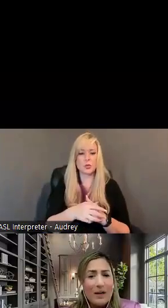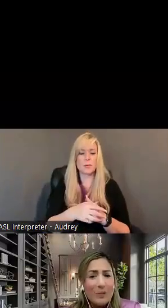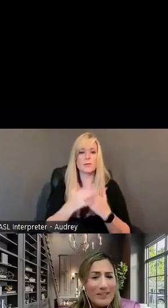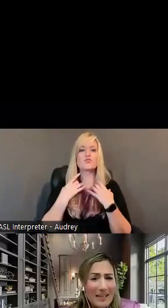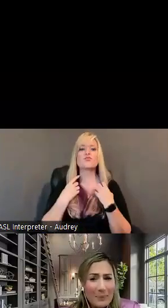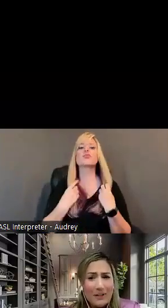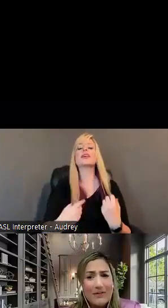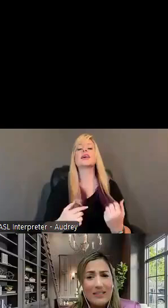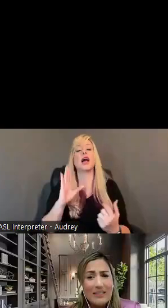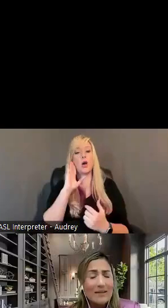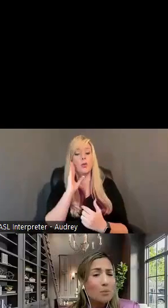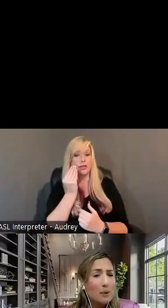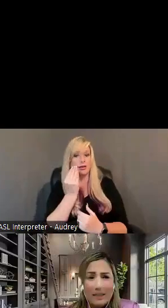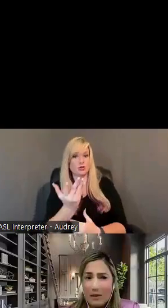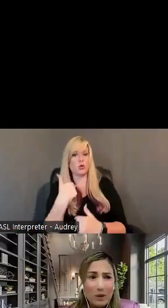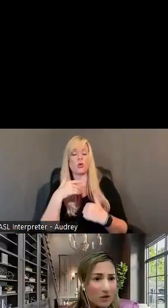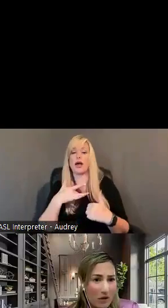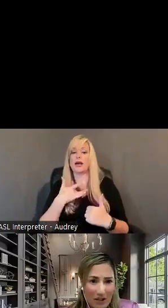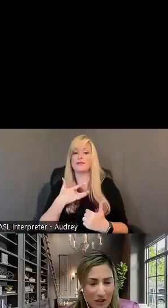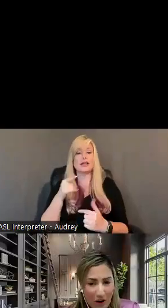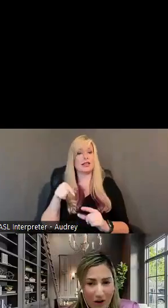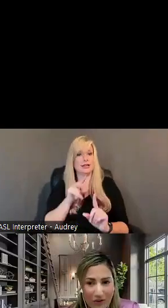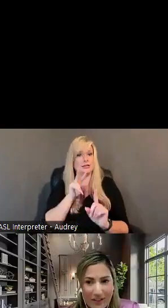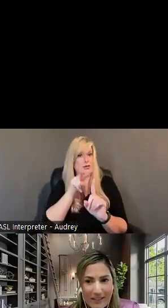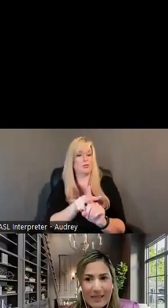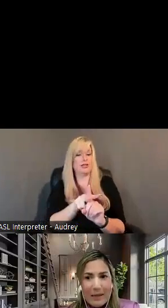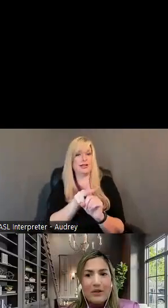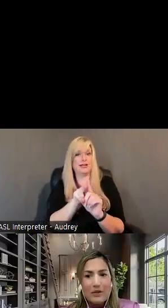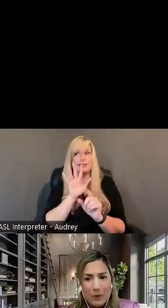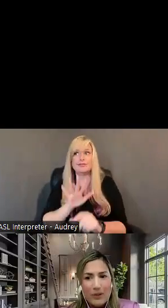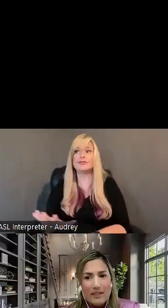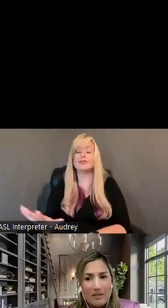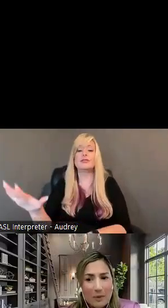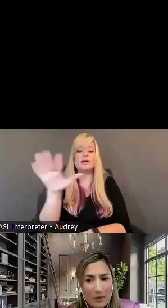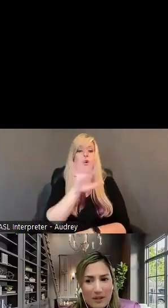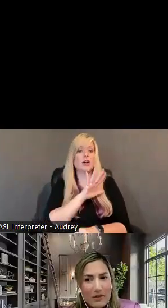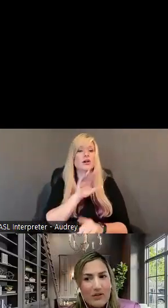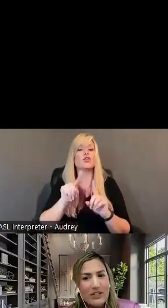I will say I believe this is applicable across geographies, but the focus of my research is